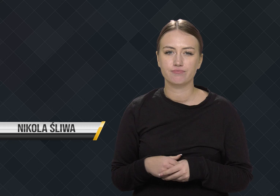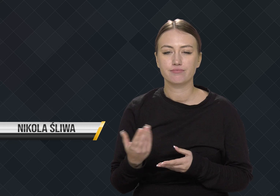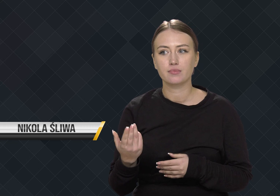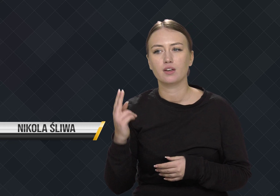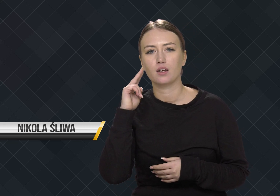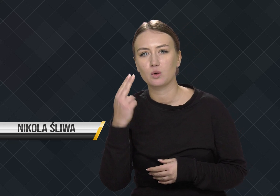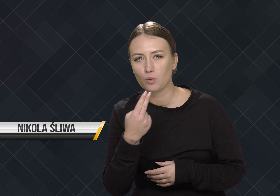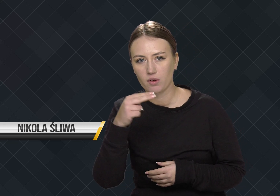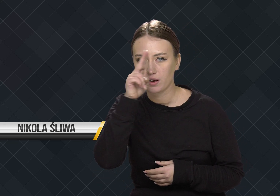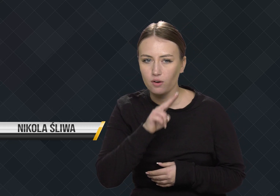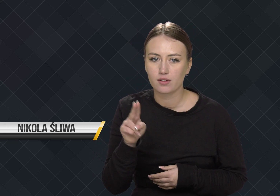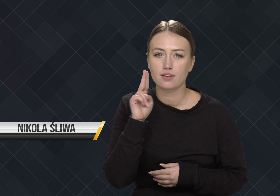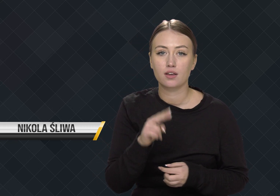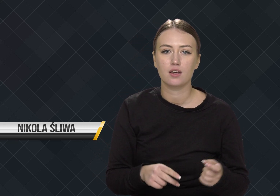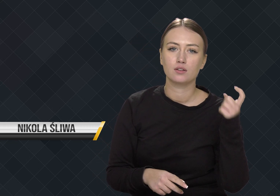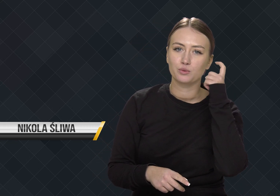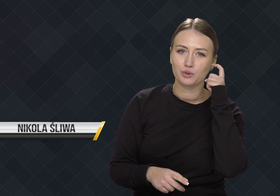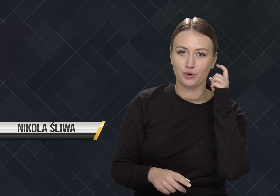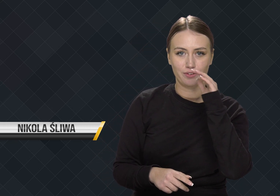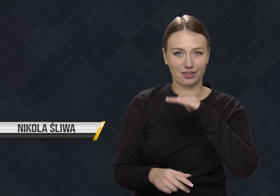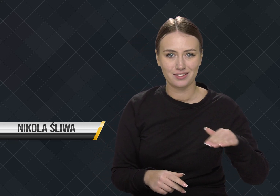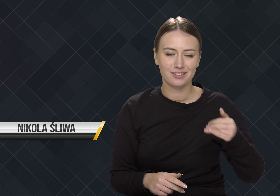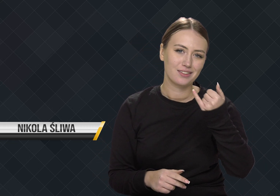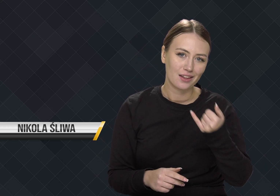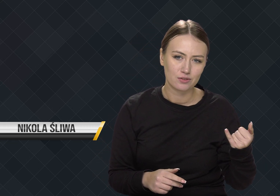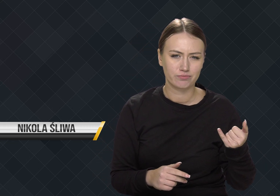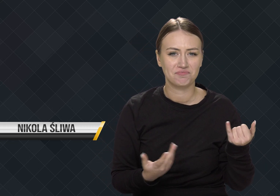Deaf parents, hearing child –